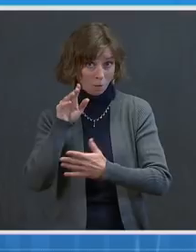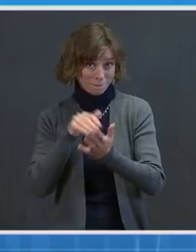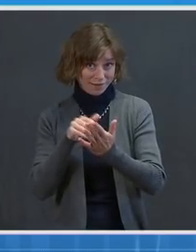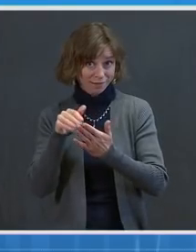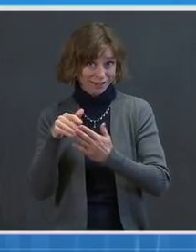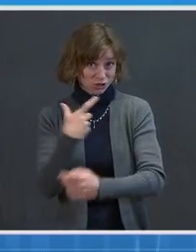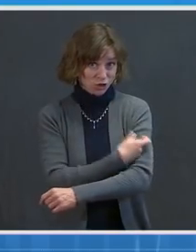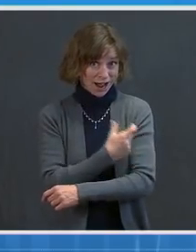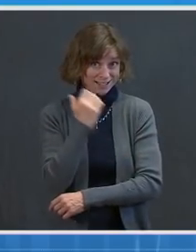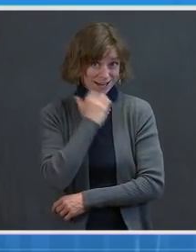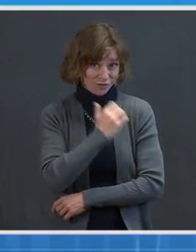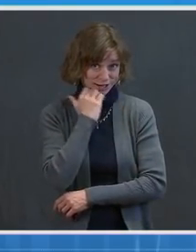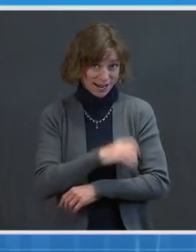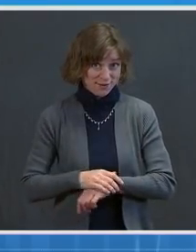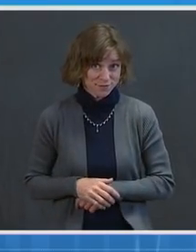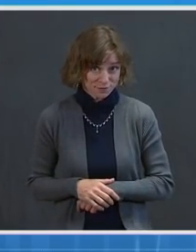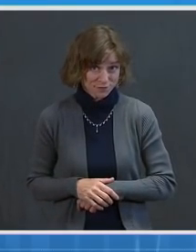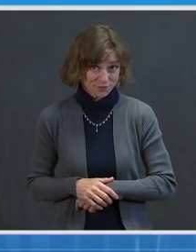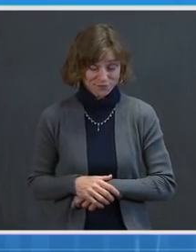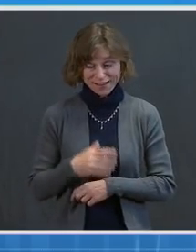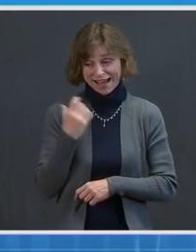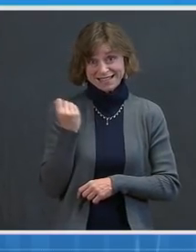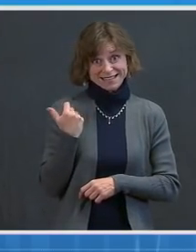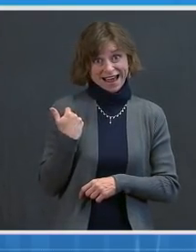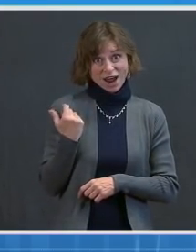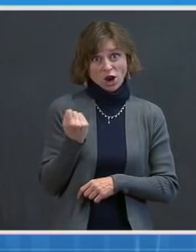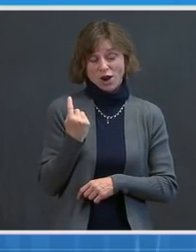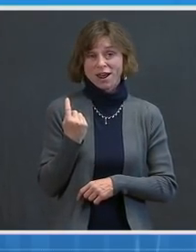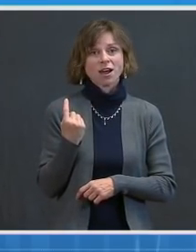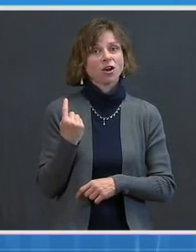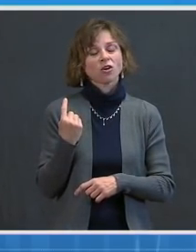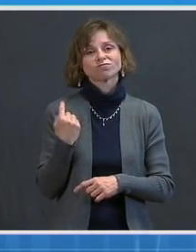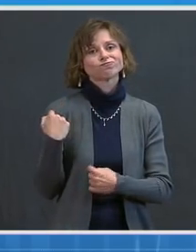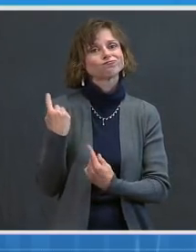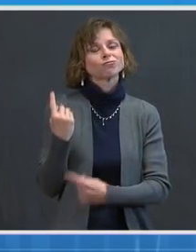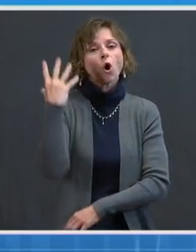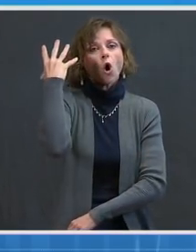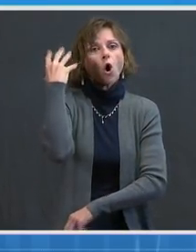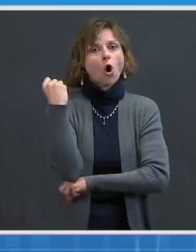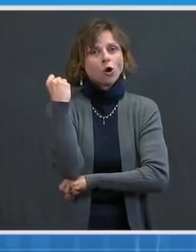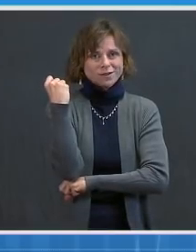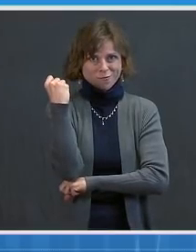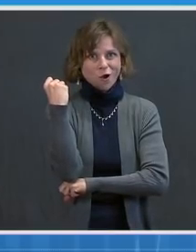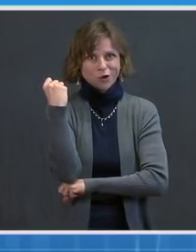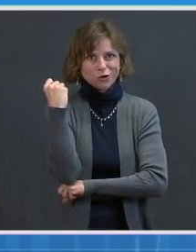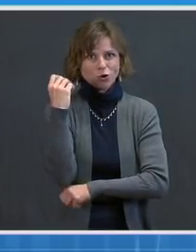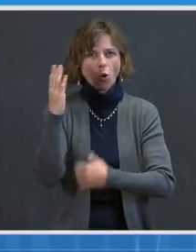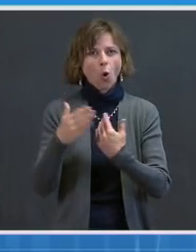On Saturday, we set an all-time, single-day record: nearly 3 million Americans vaccinated --